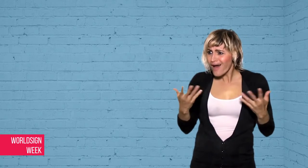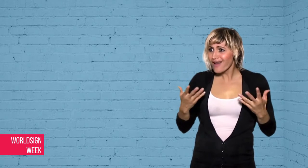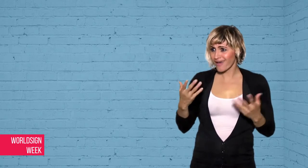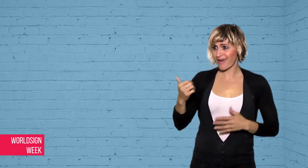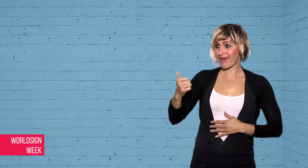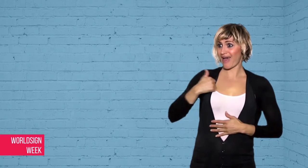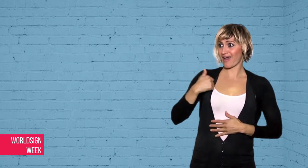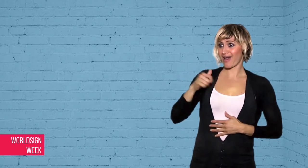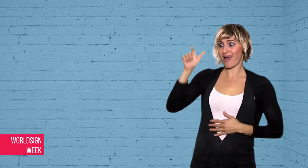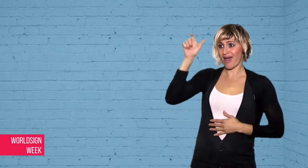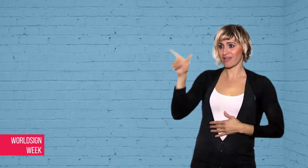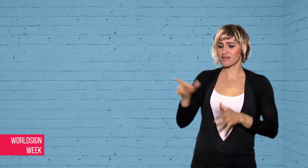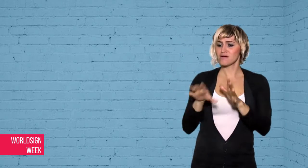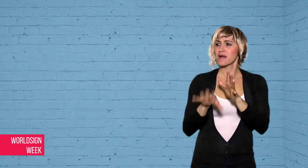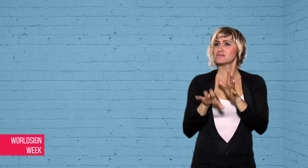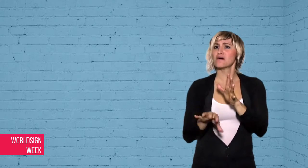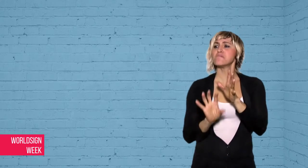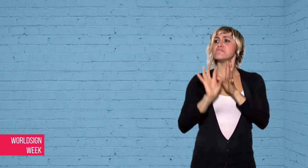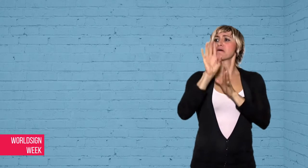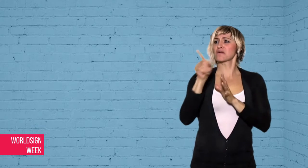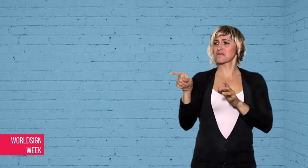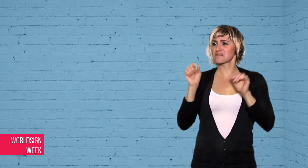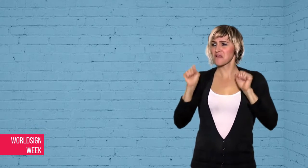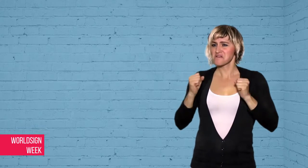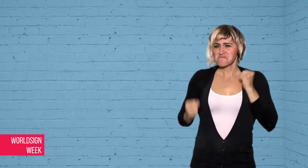jumped over you and car?